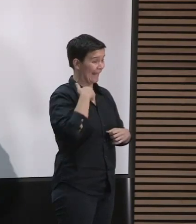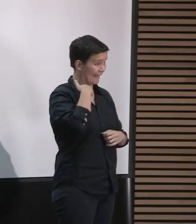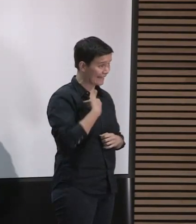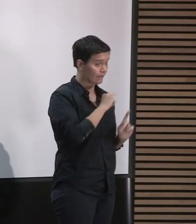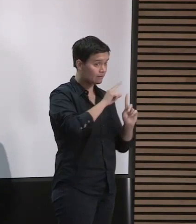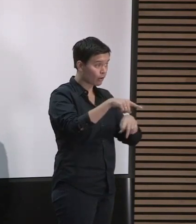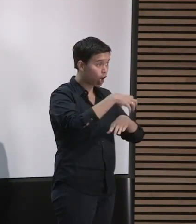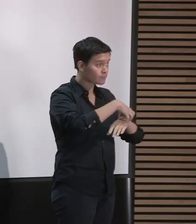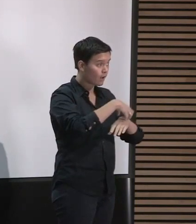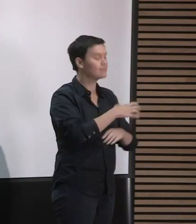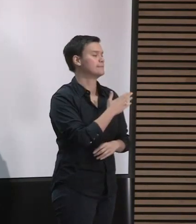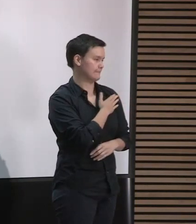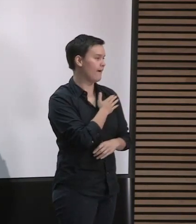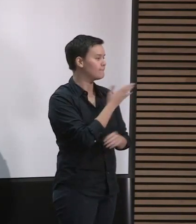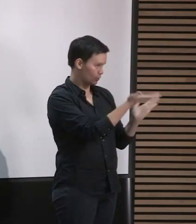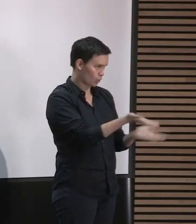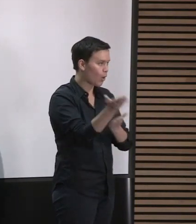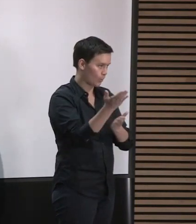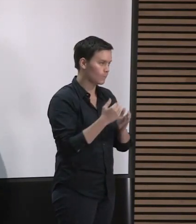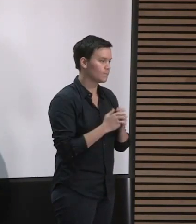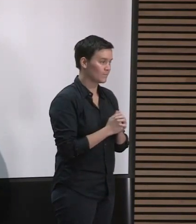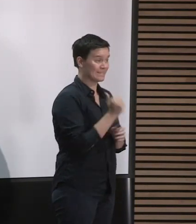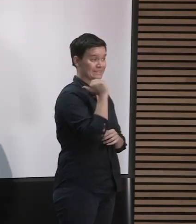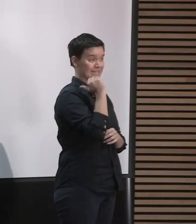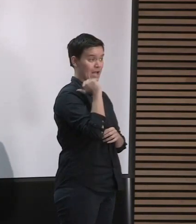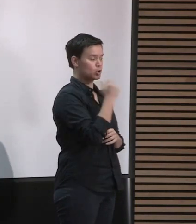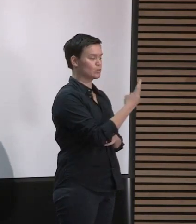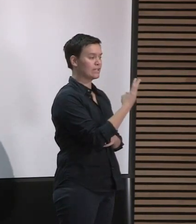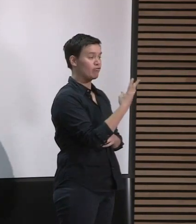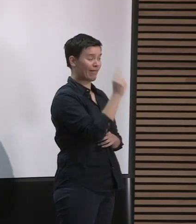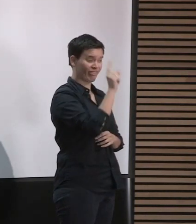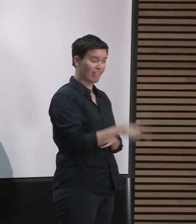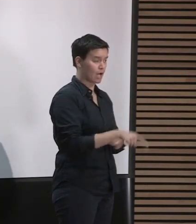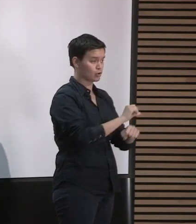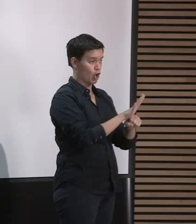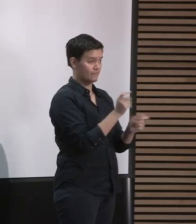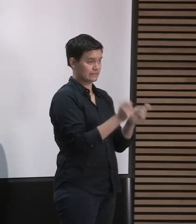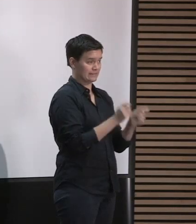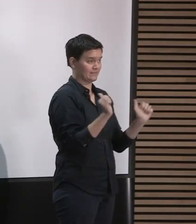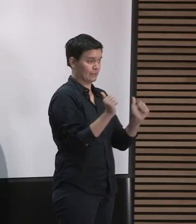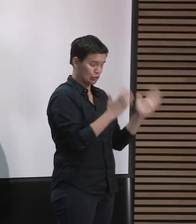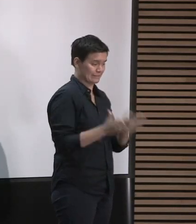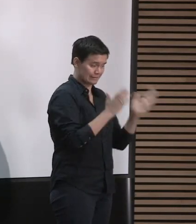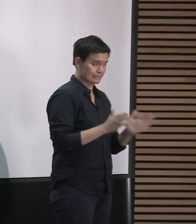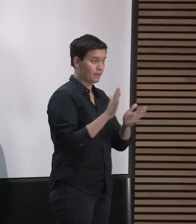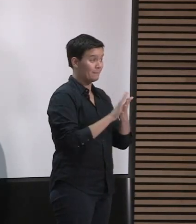keep you safe and please do seek care if you needed at